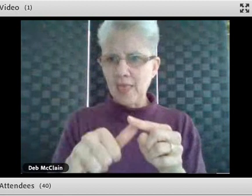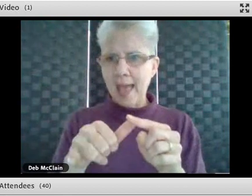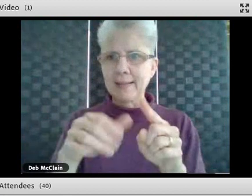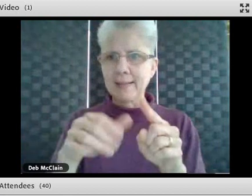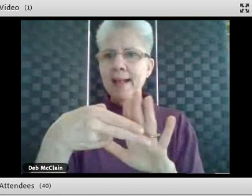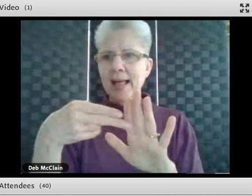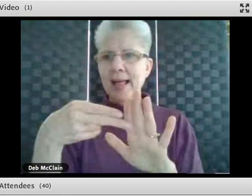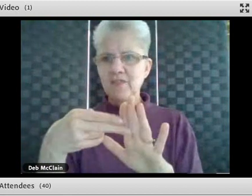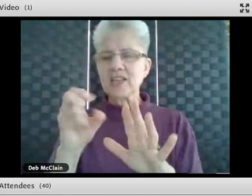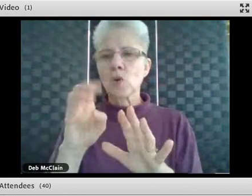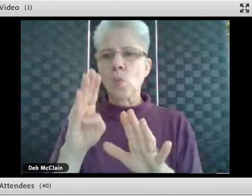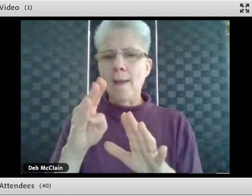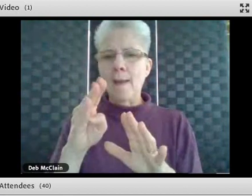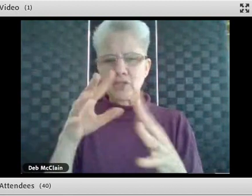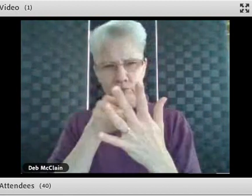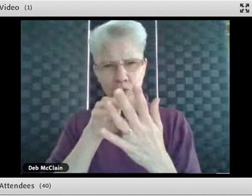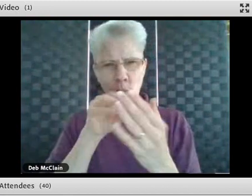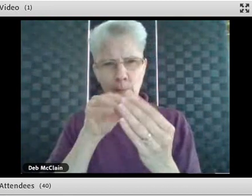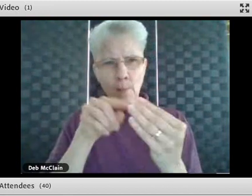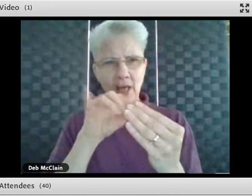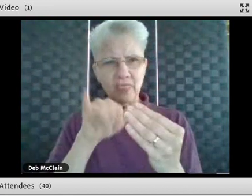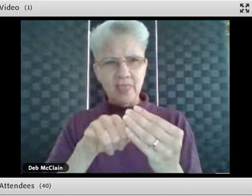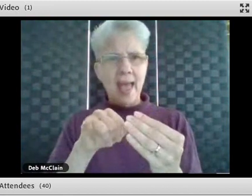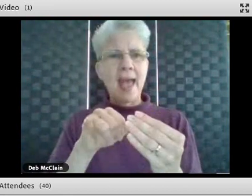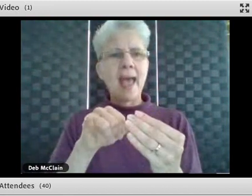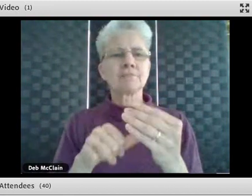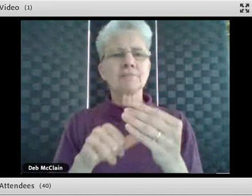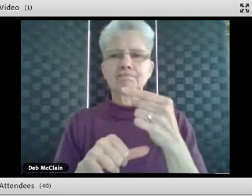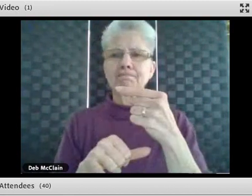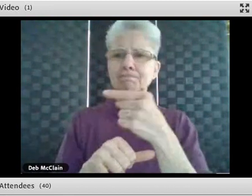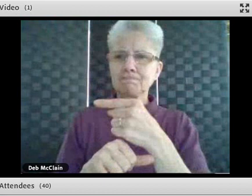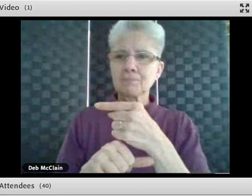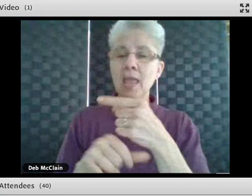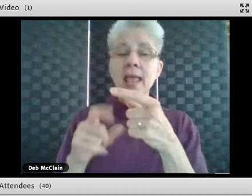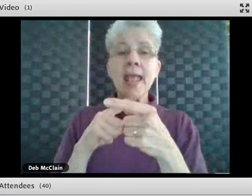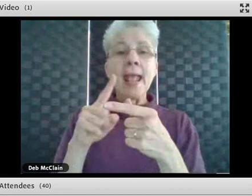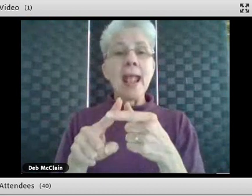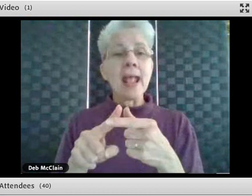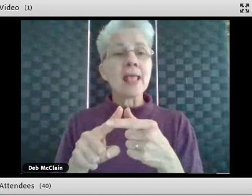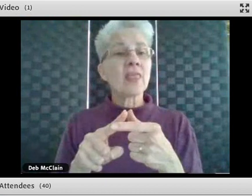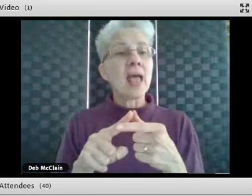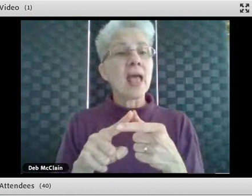to kind of read more about that. And then if you ask for "use for" --